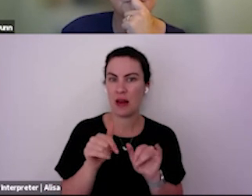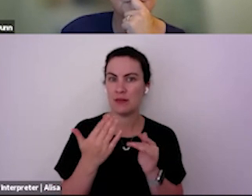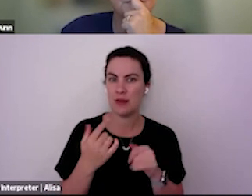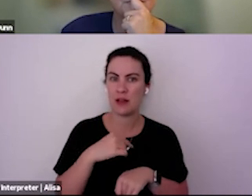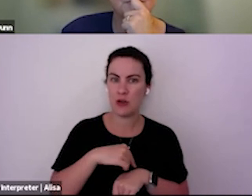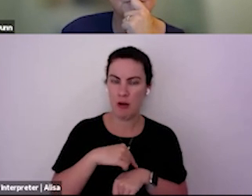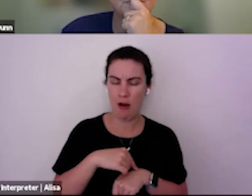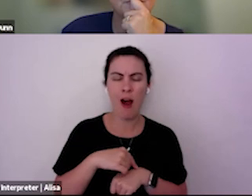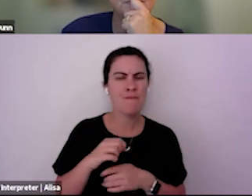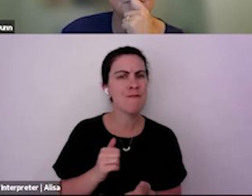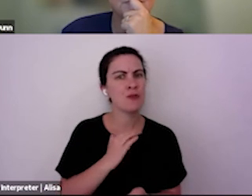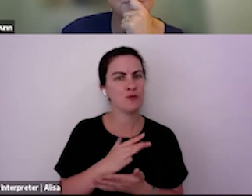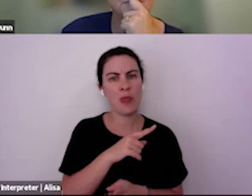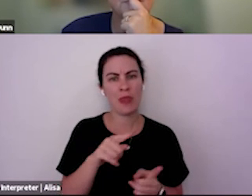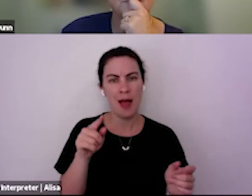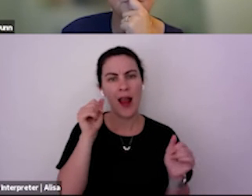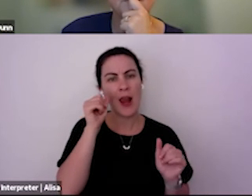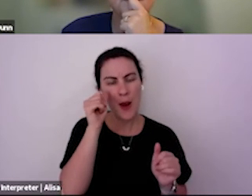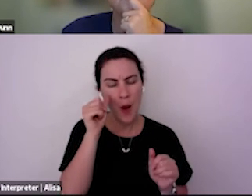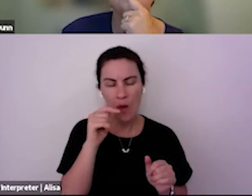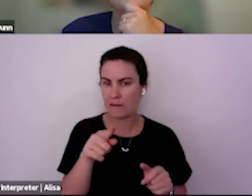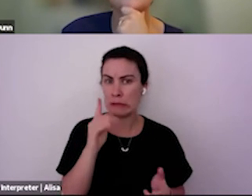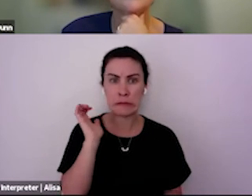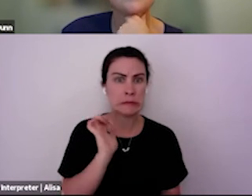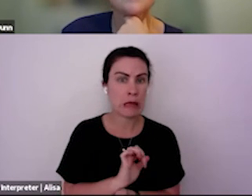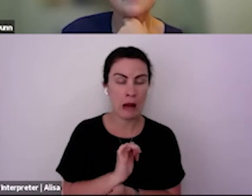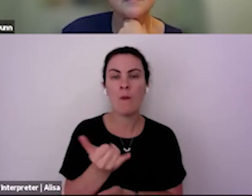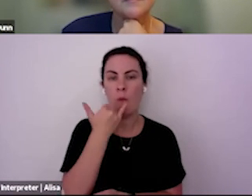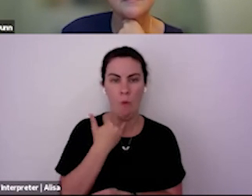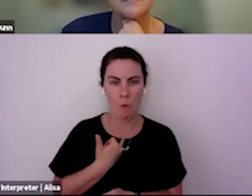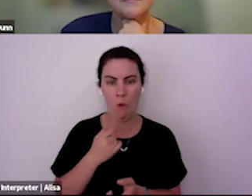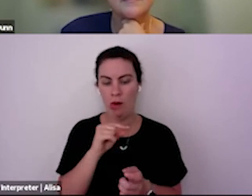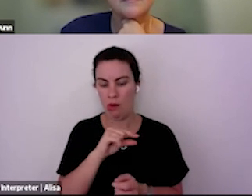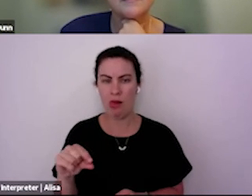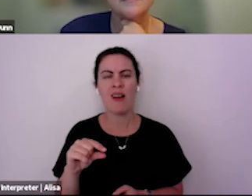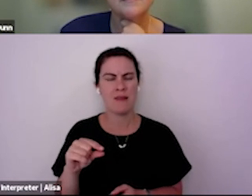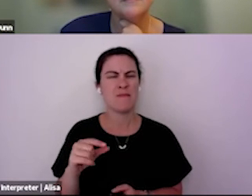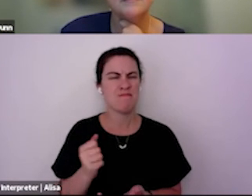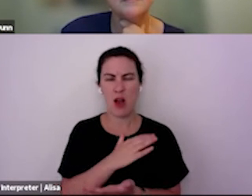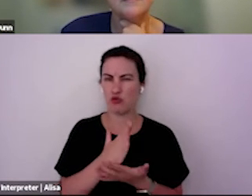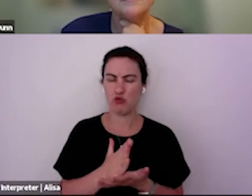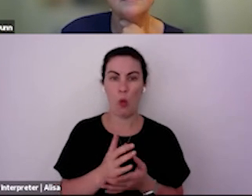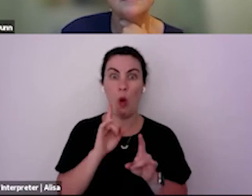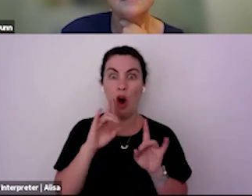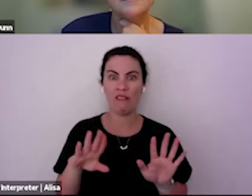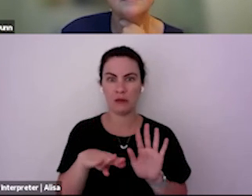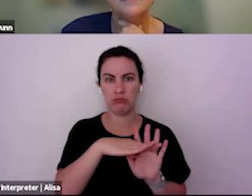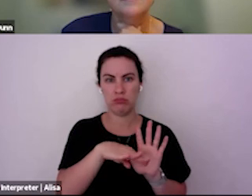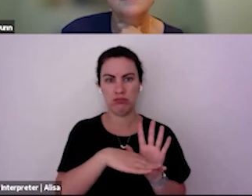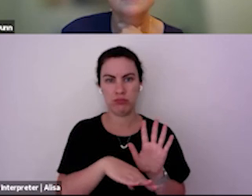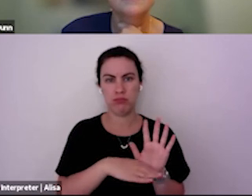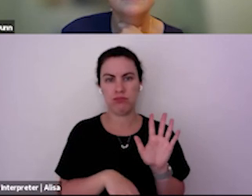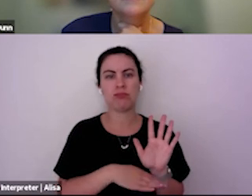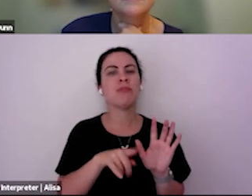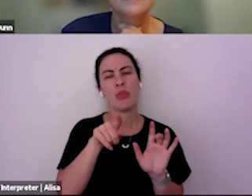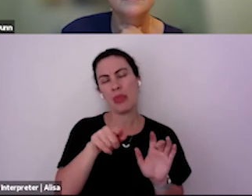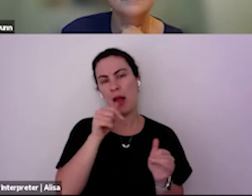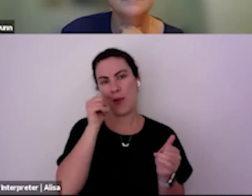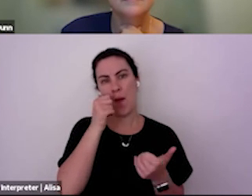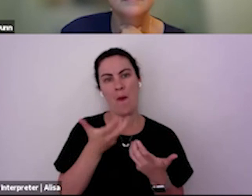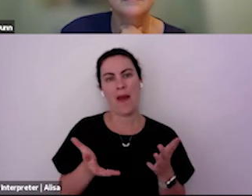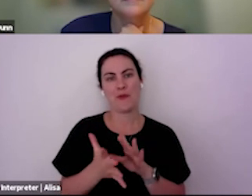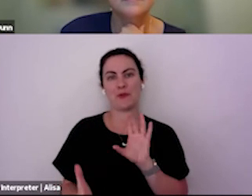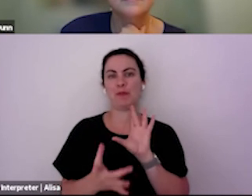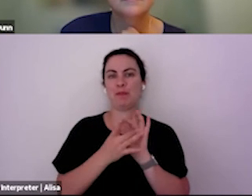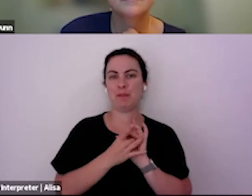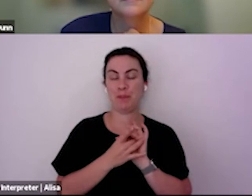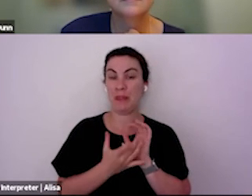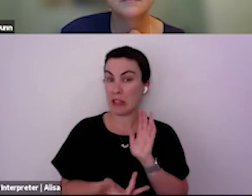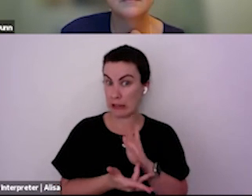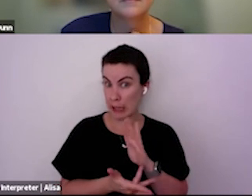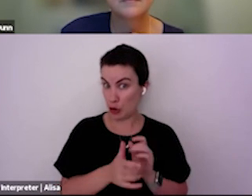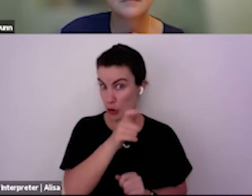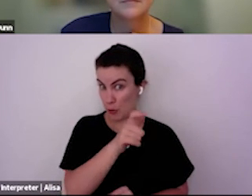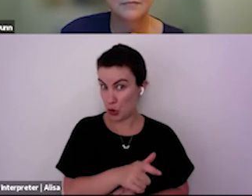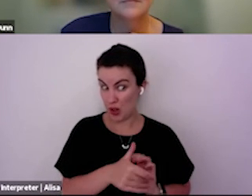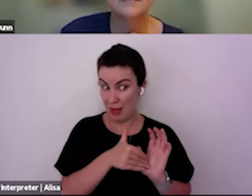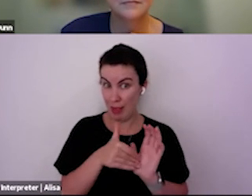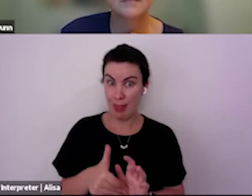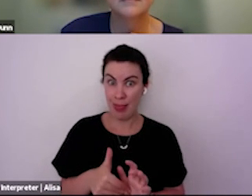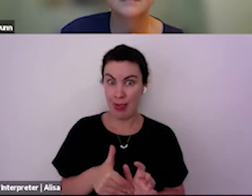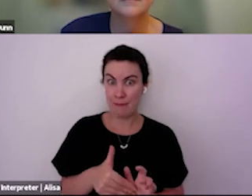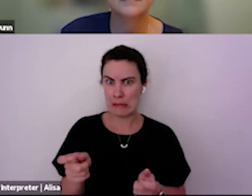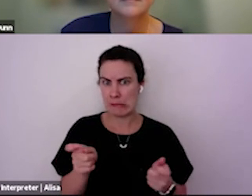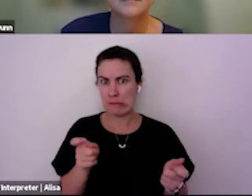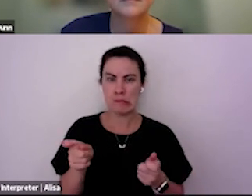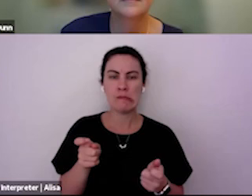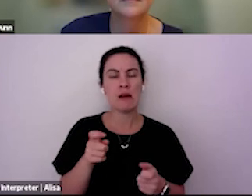For most people they have cross that bridge now little while ago.